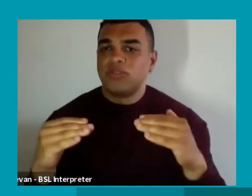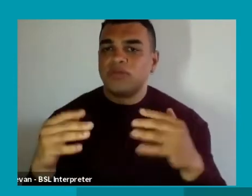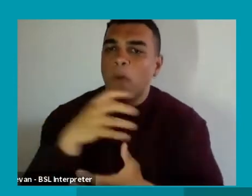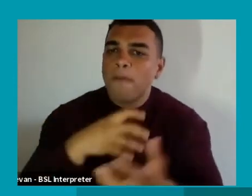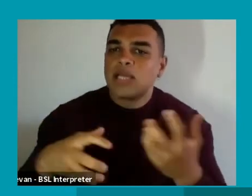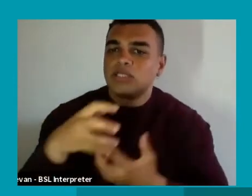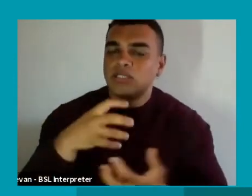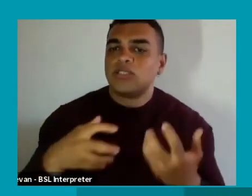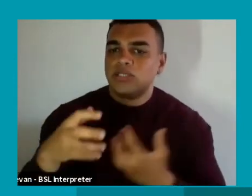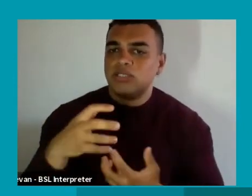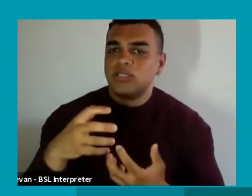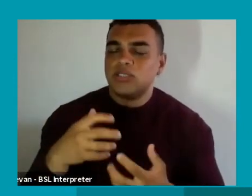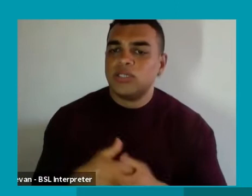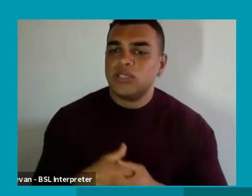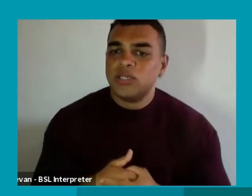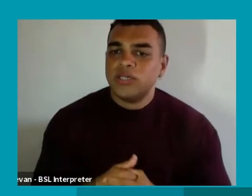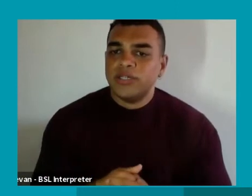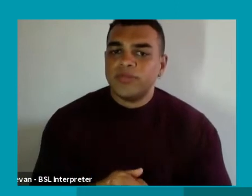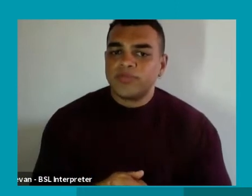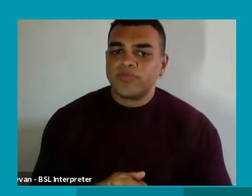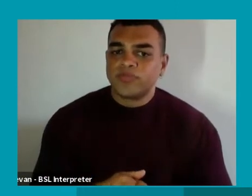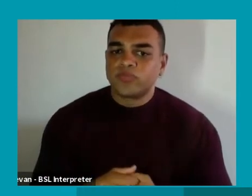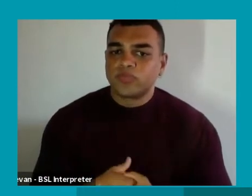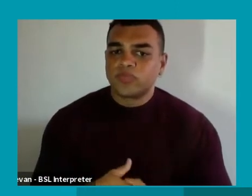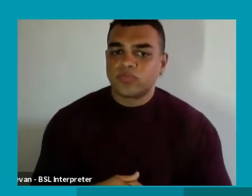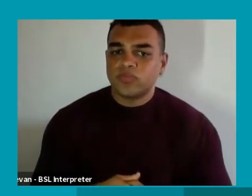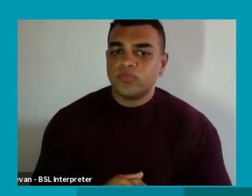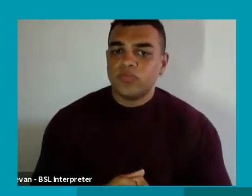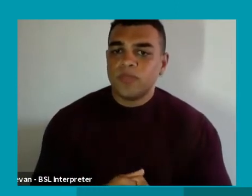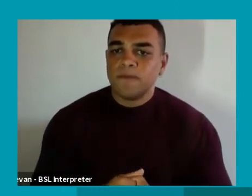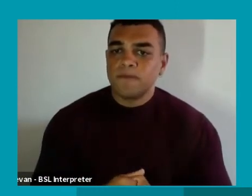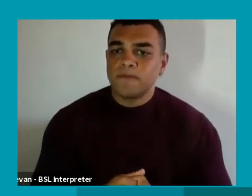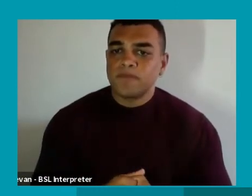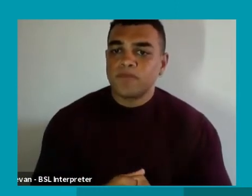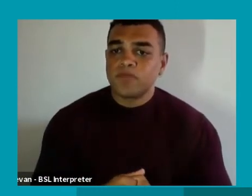instructions regarding file types. So just as you're about to click that apply now button,